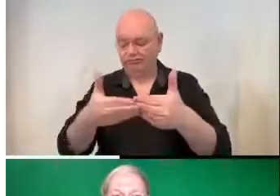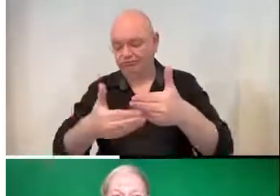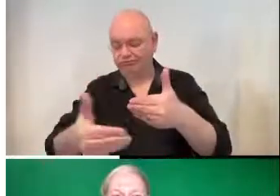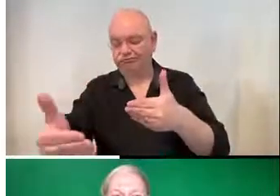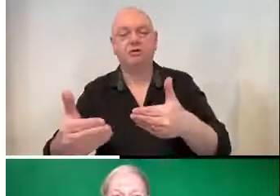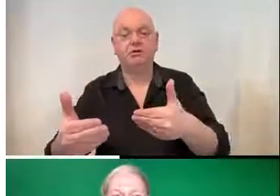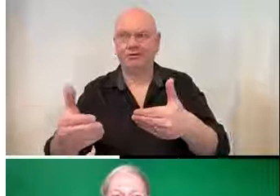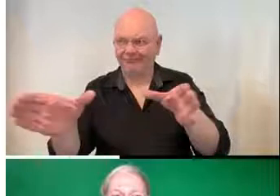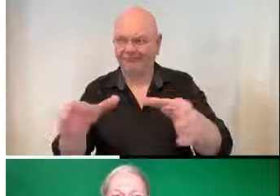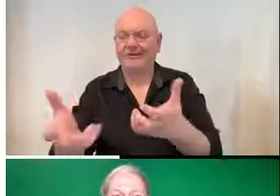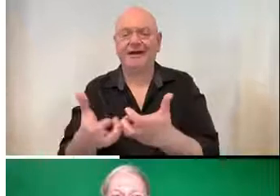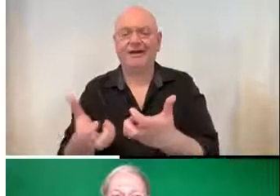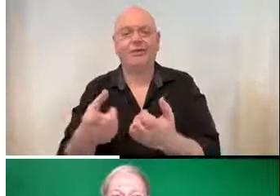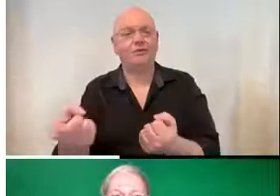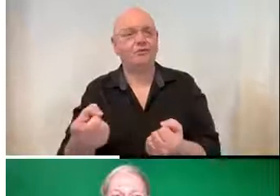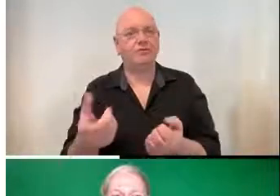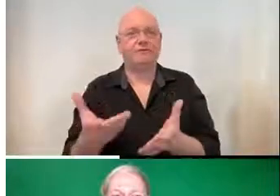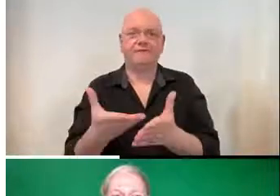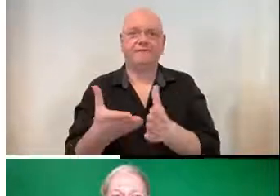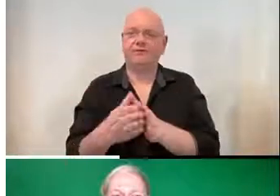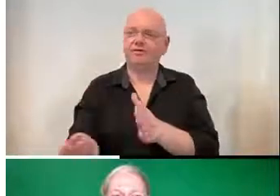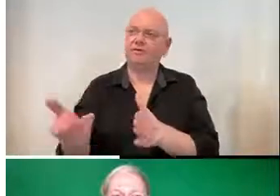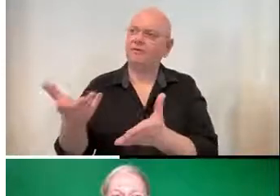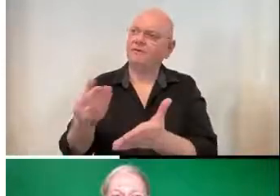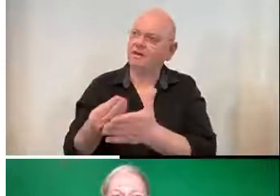more visitors, or increased footfall but also an